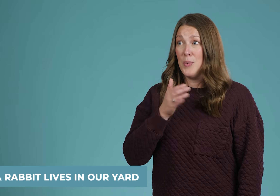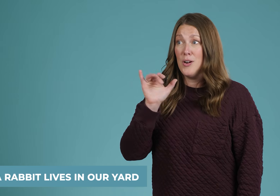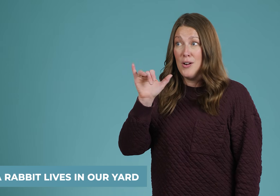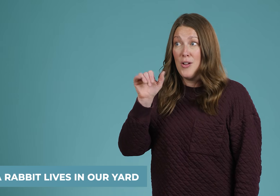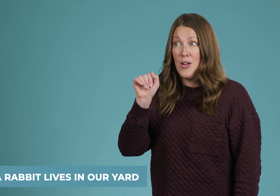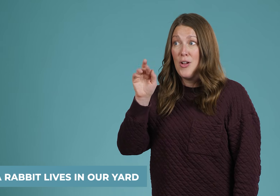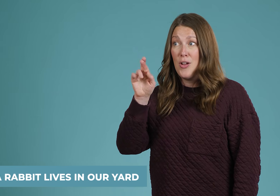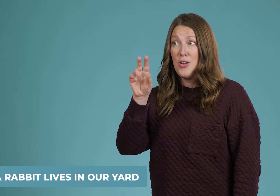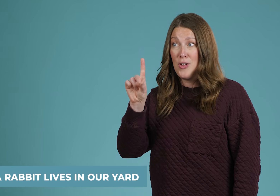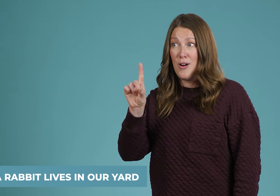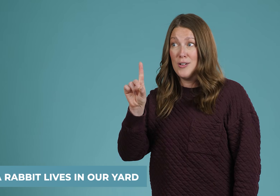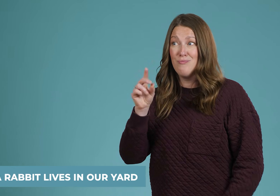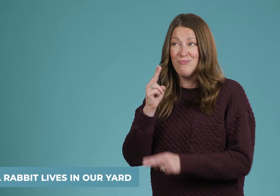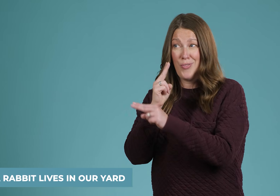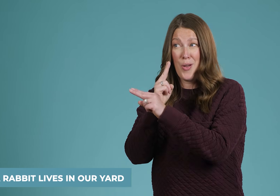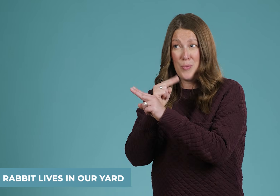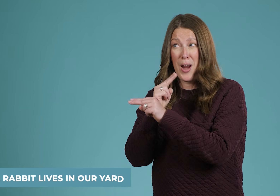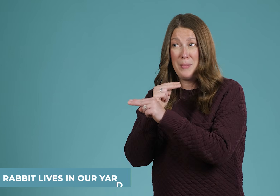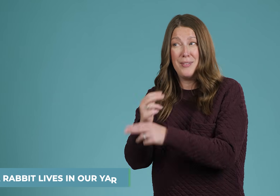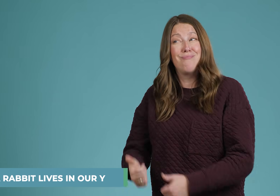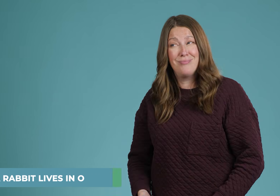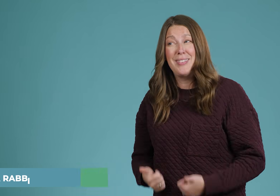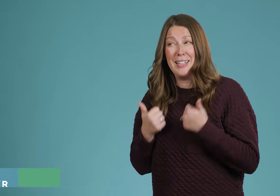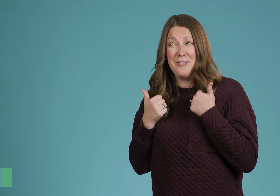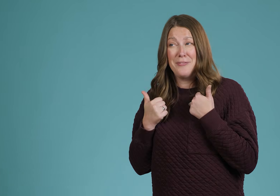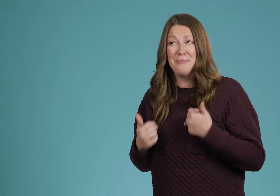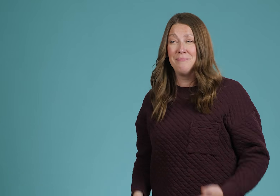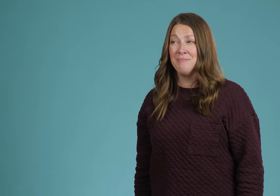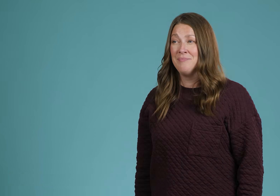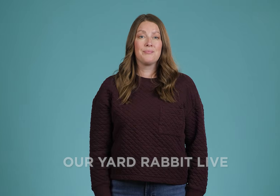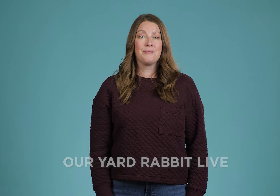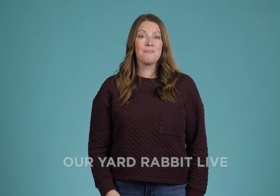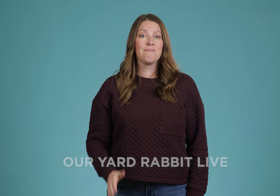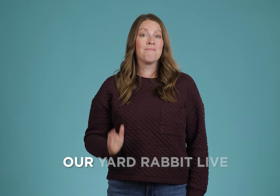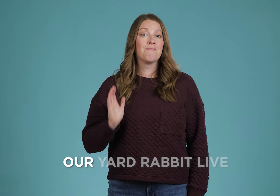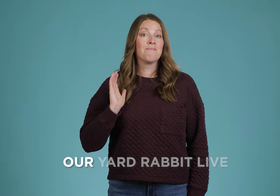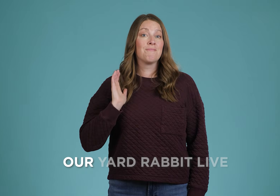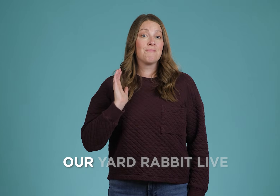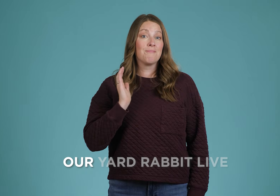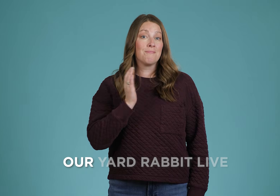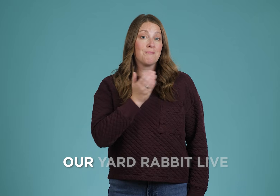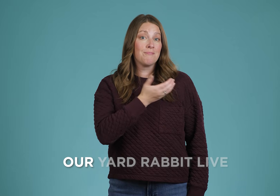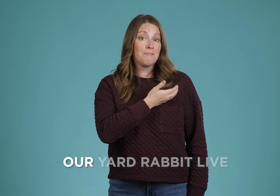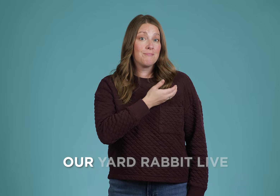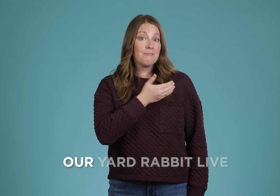Our yard rabbit live.